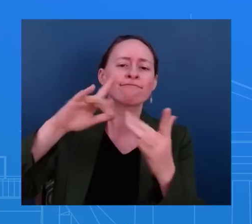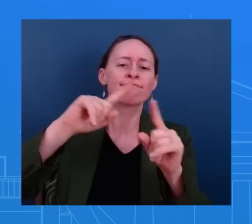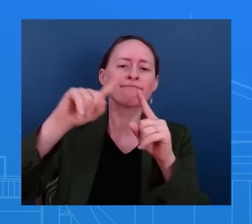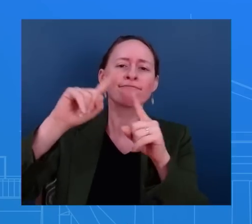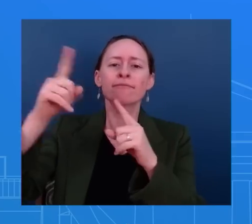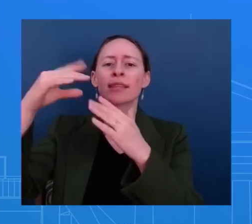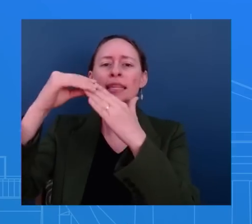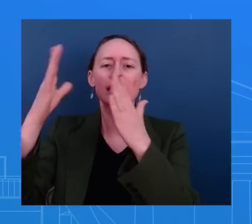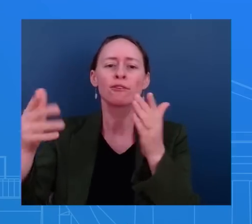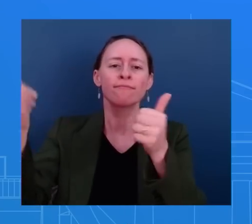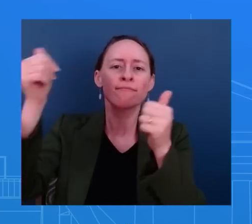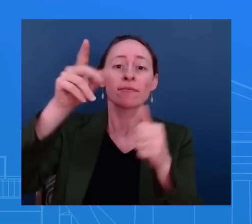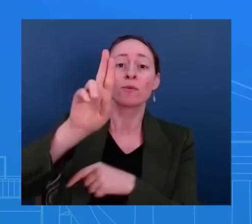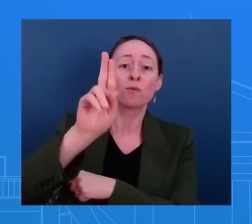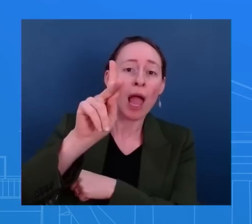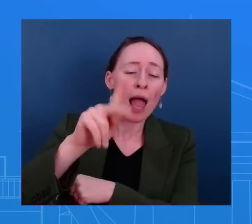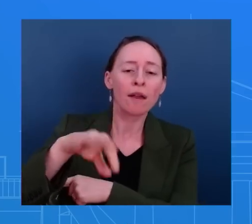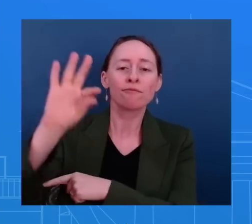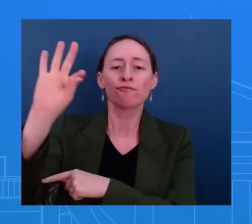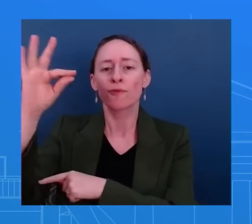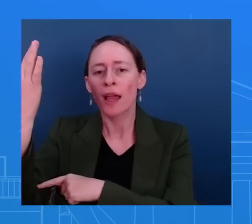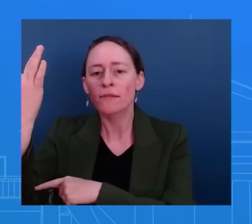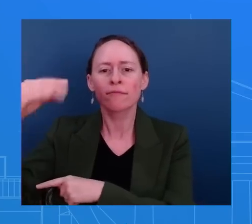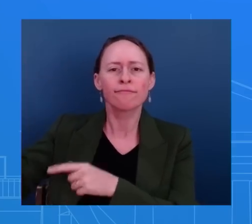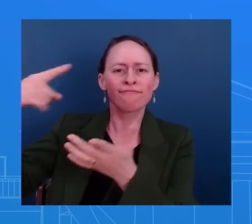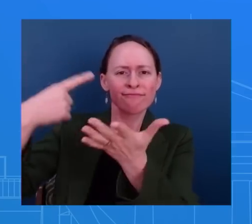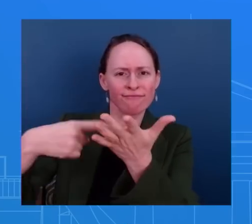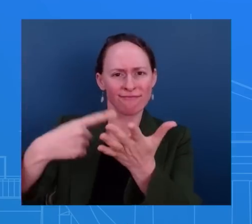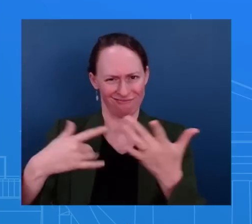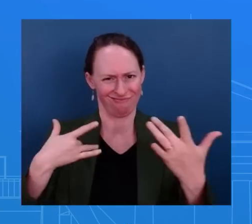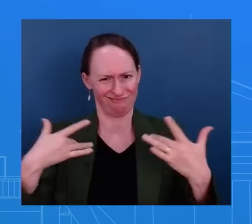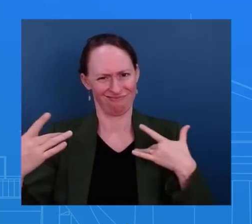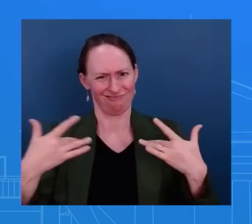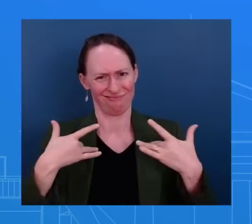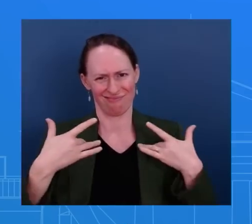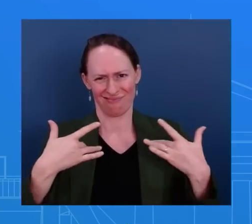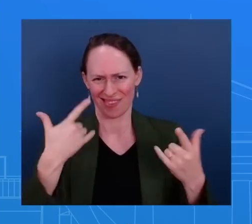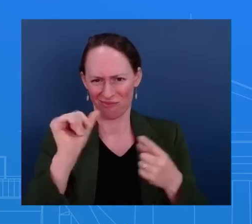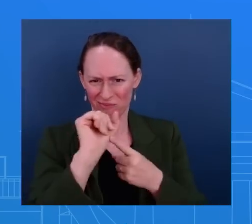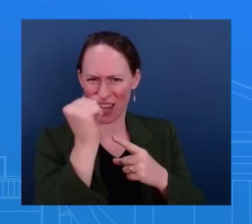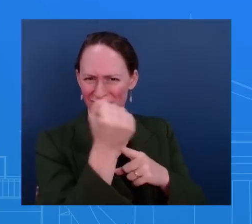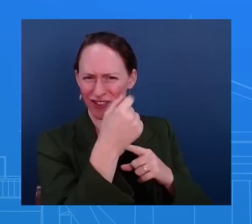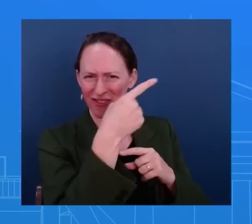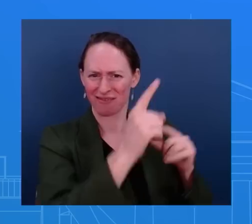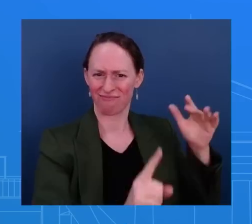and ongoing efforts to de-escalate tensions and reach a ceasefire and hostage deal in Gaza.